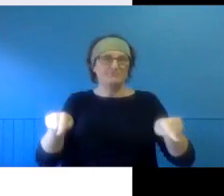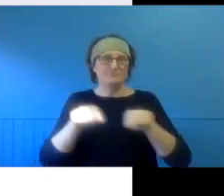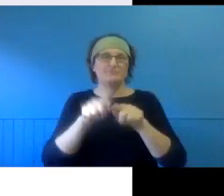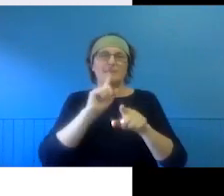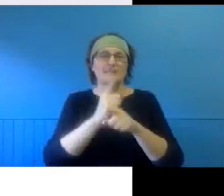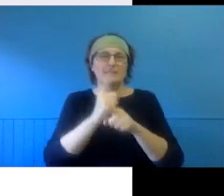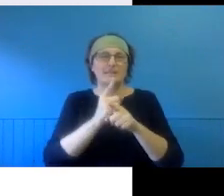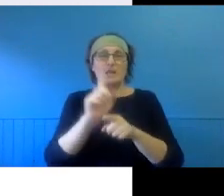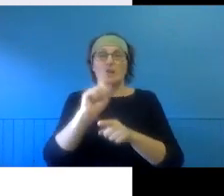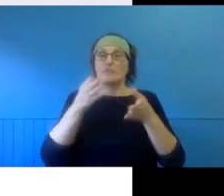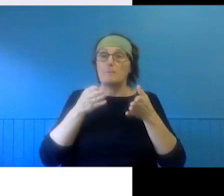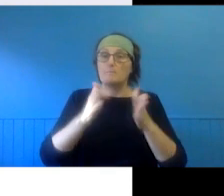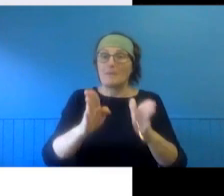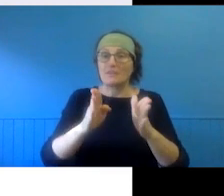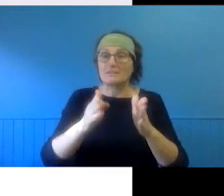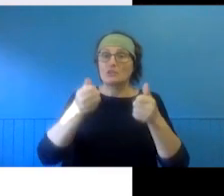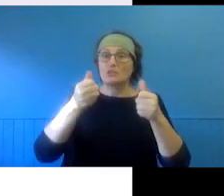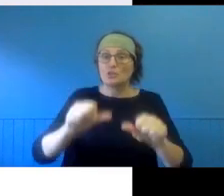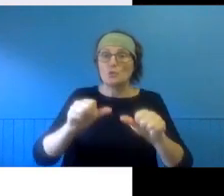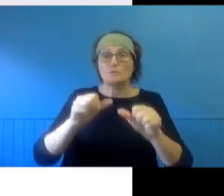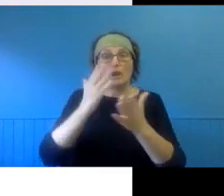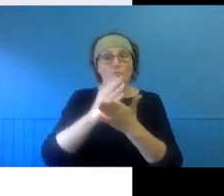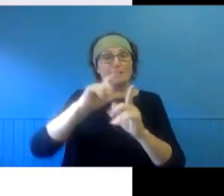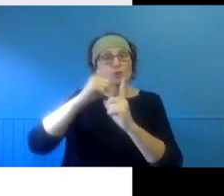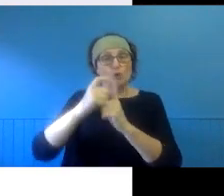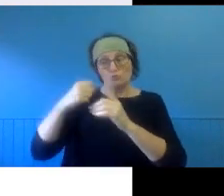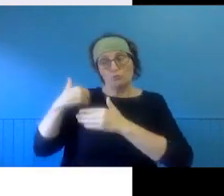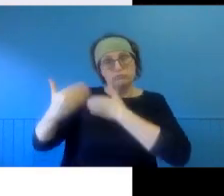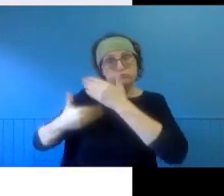methods used are cultural practices. Whilst we are sharing with you, it's